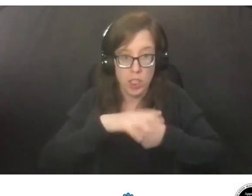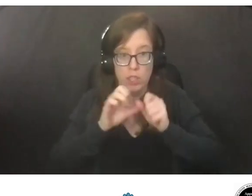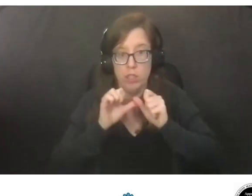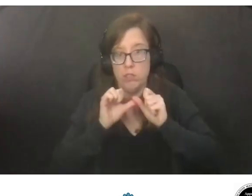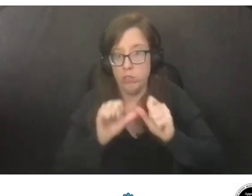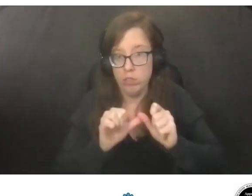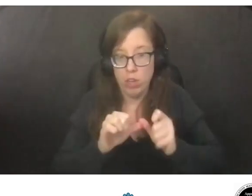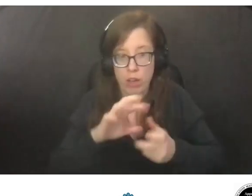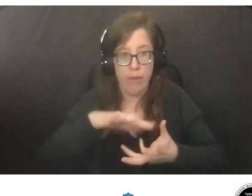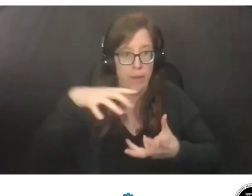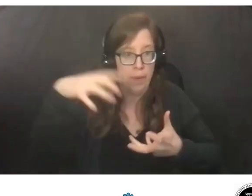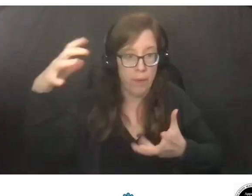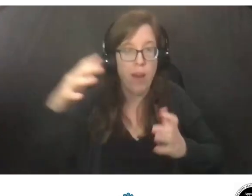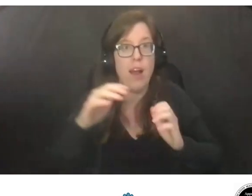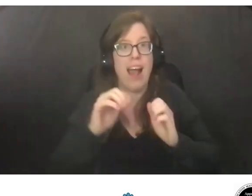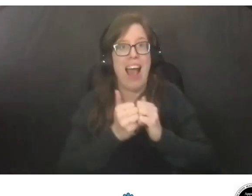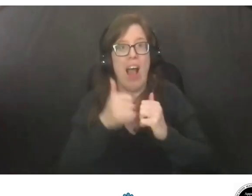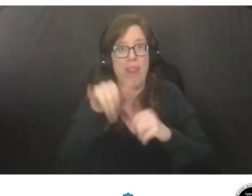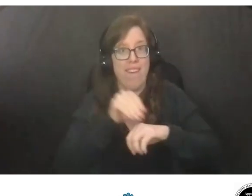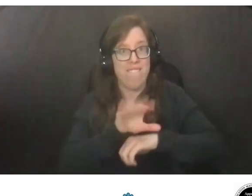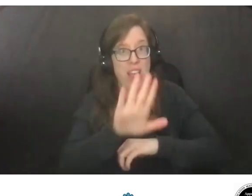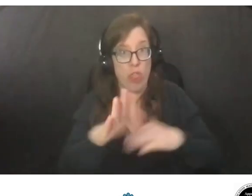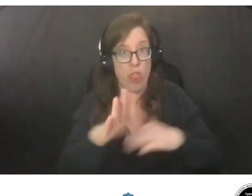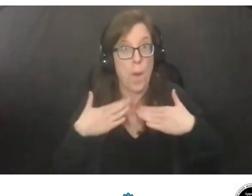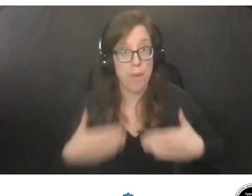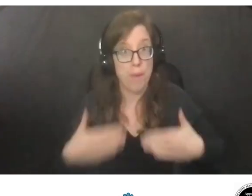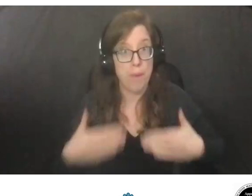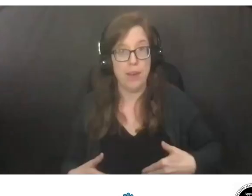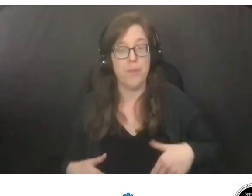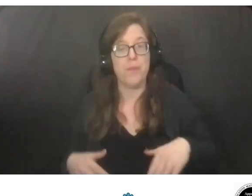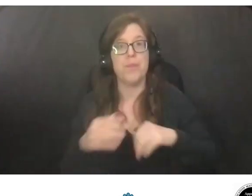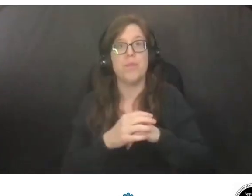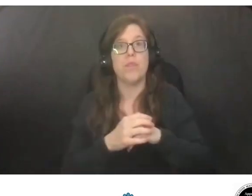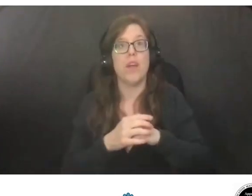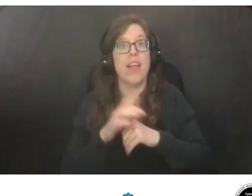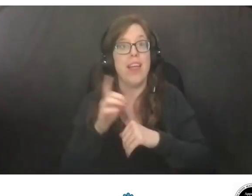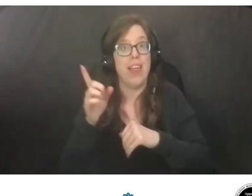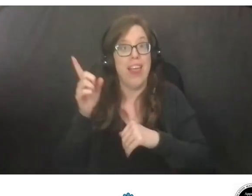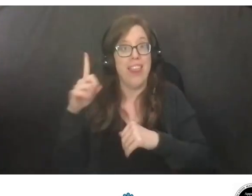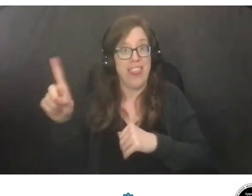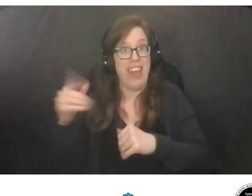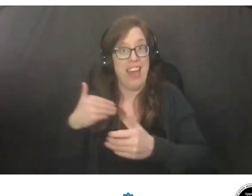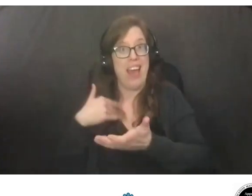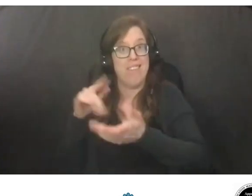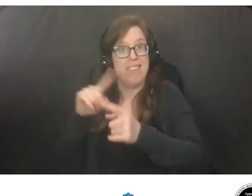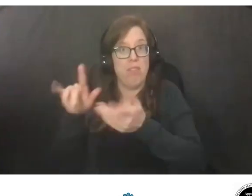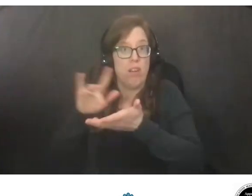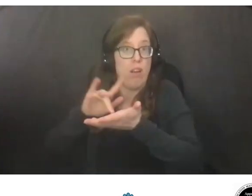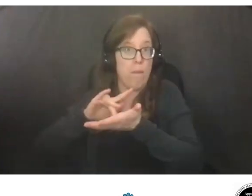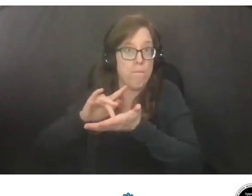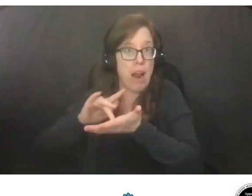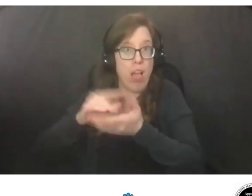what that does to the body. They have, you know, medical information–